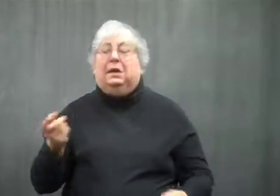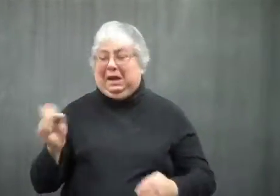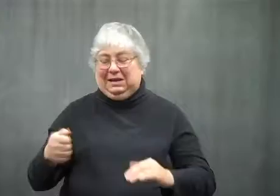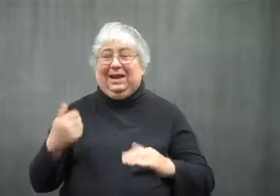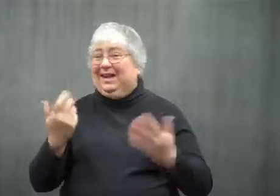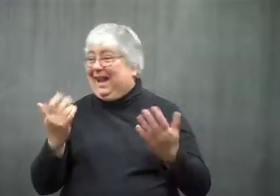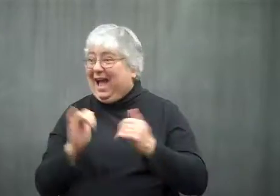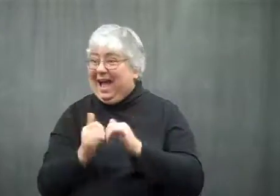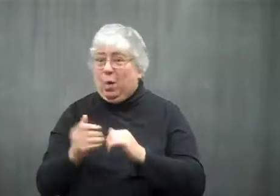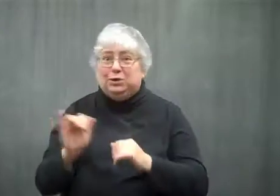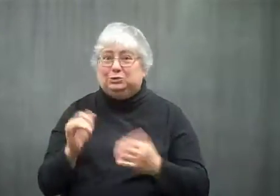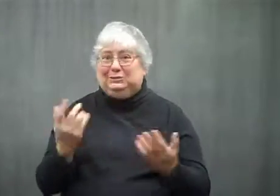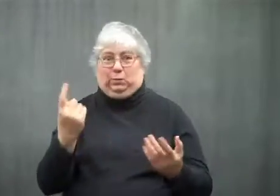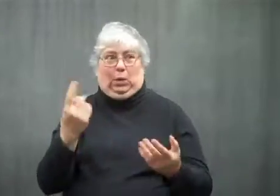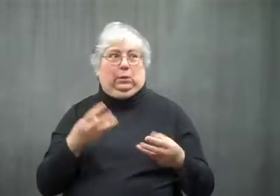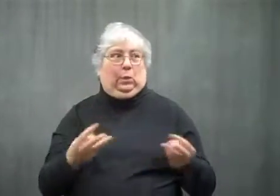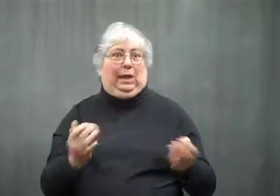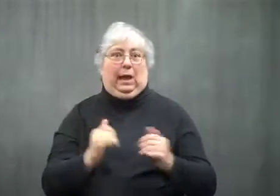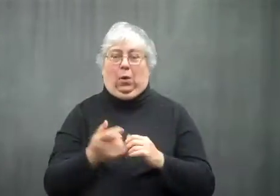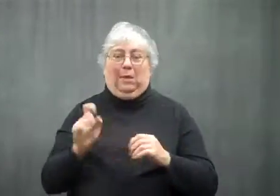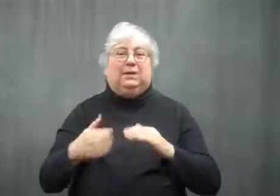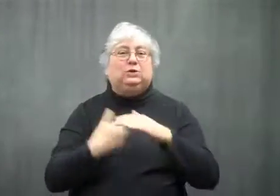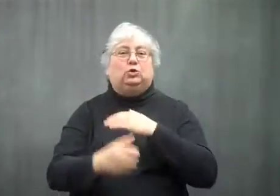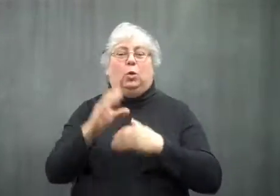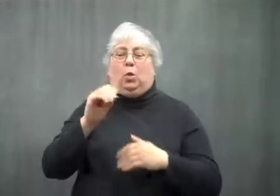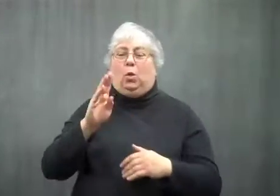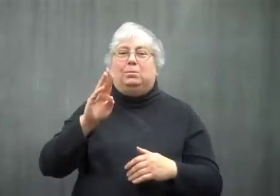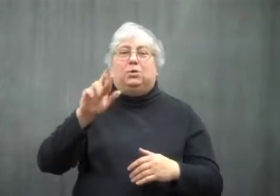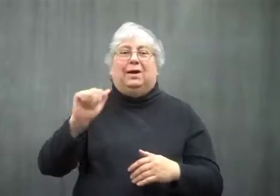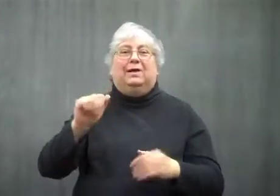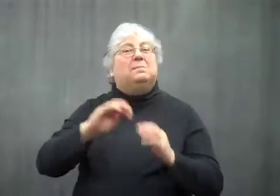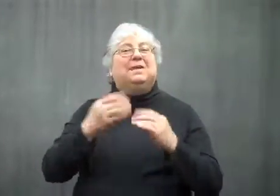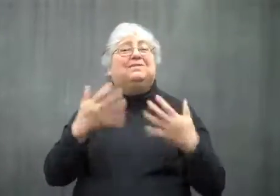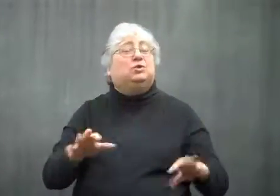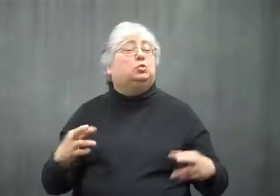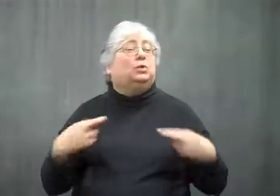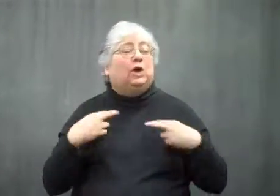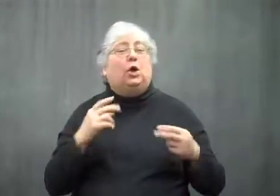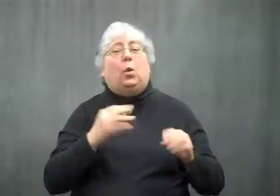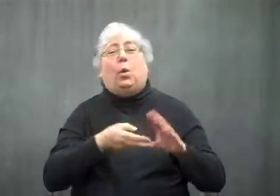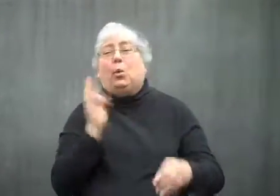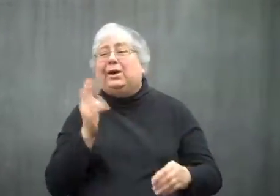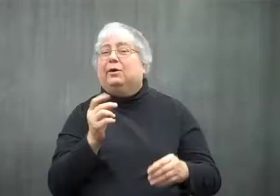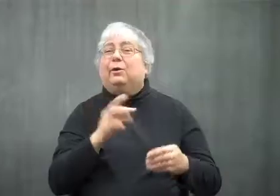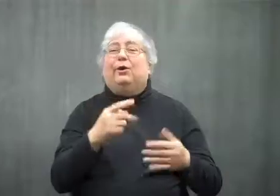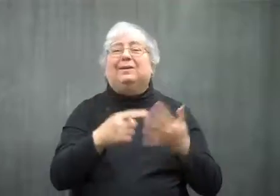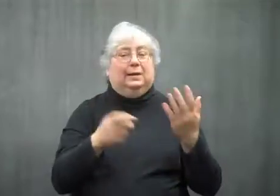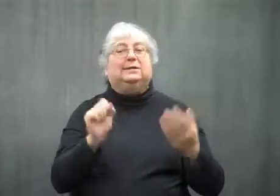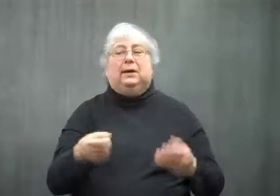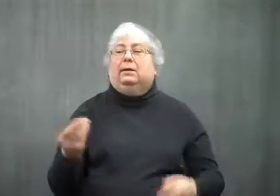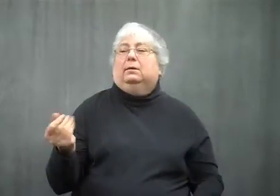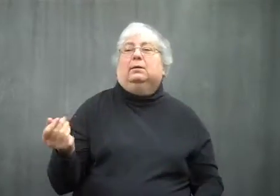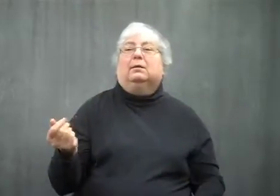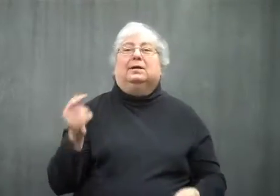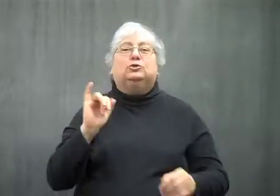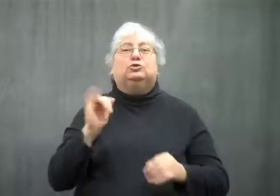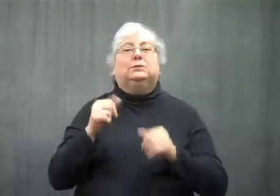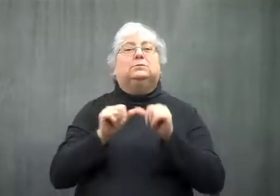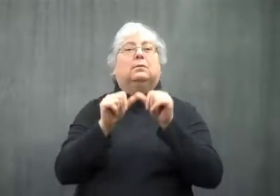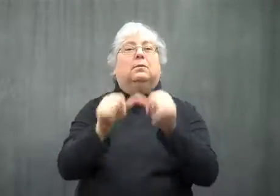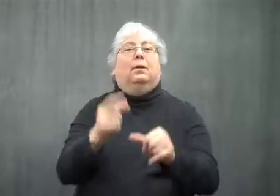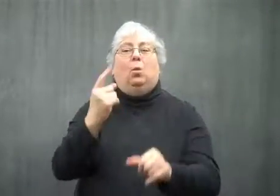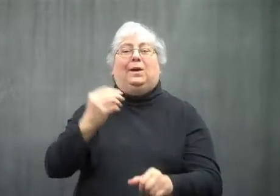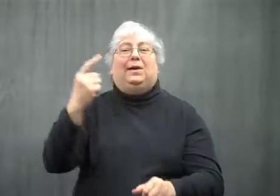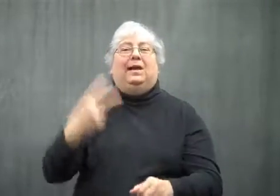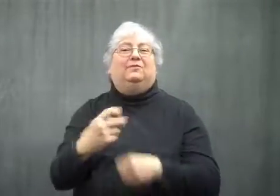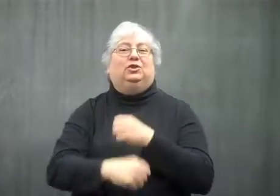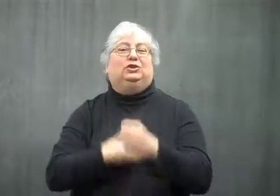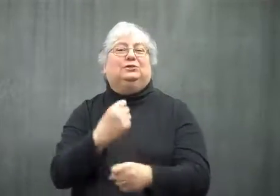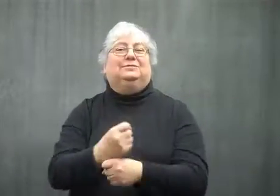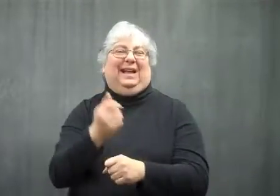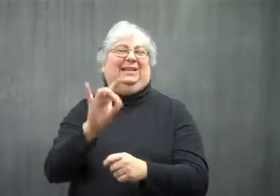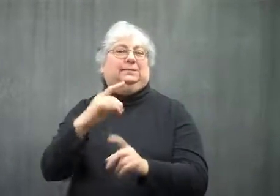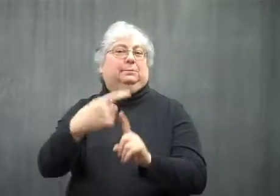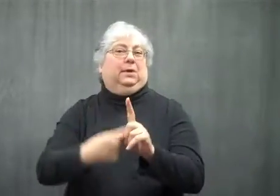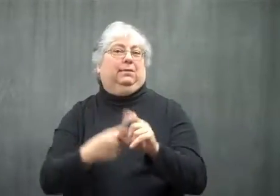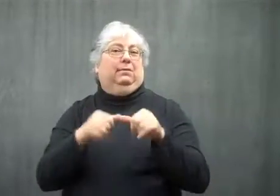The only option would be to continue insurance for 18 months under the COBRA program.